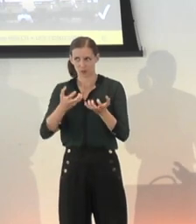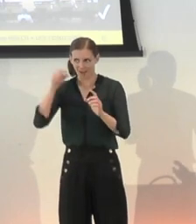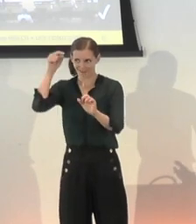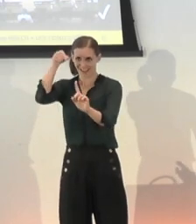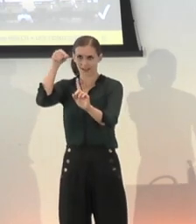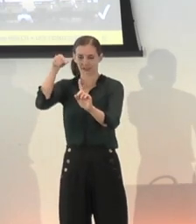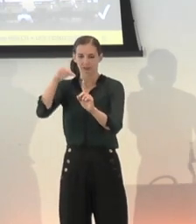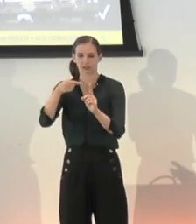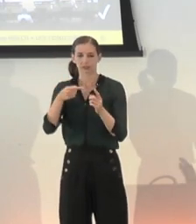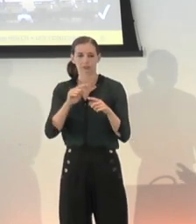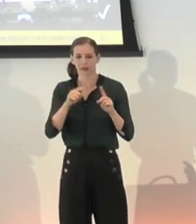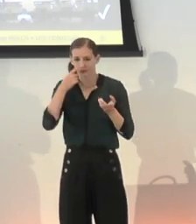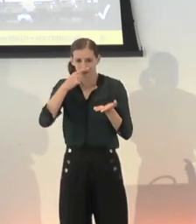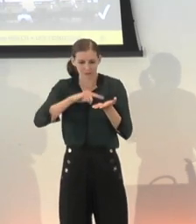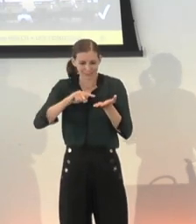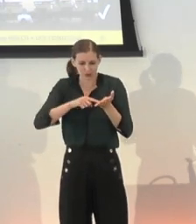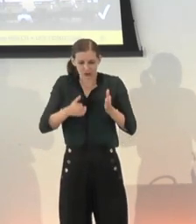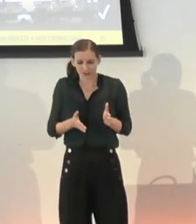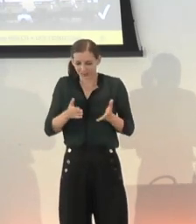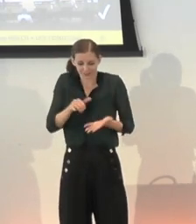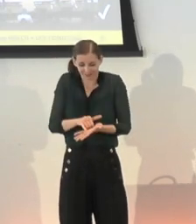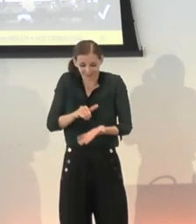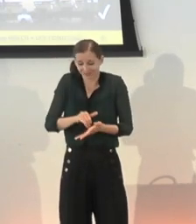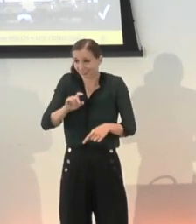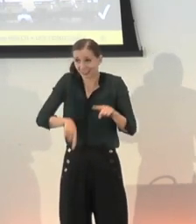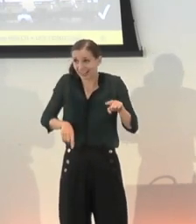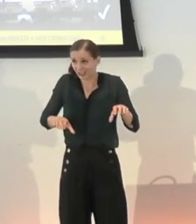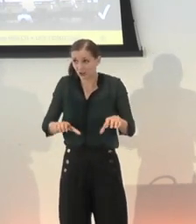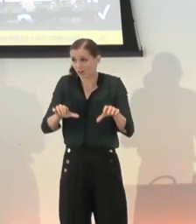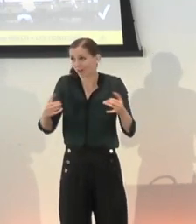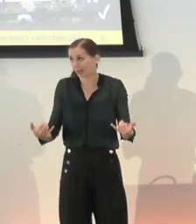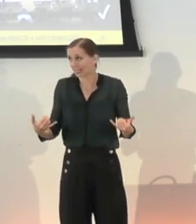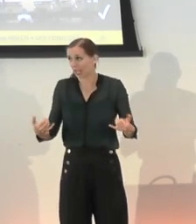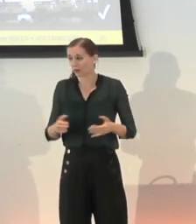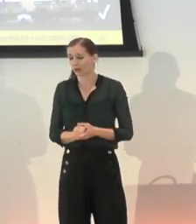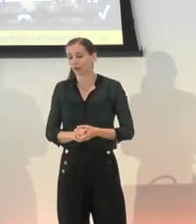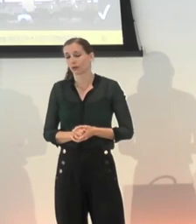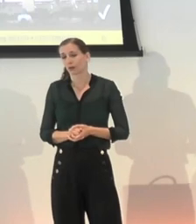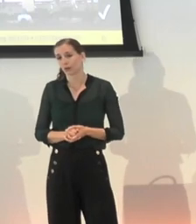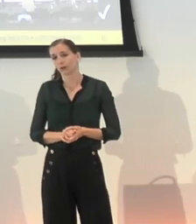do it right now. They practically cannot do it. So it is exciting to us to give them something as a